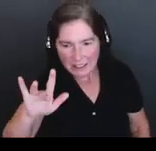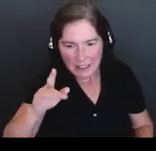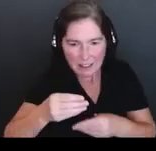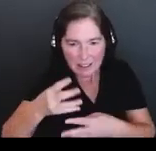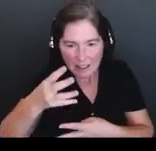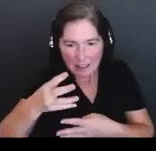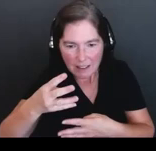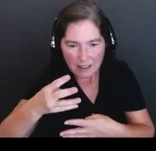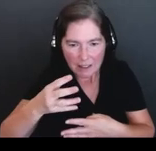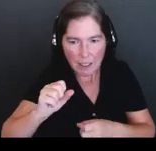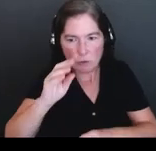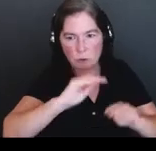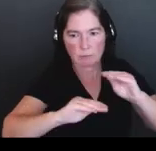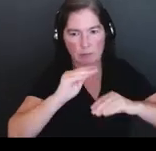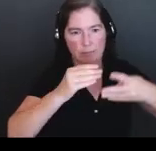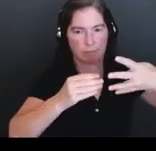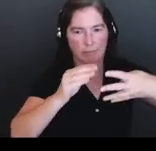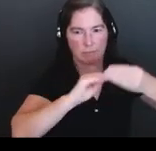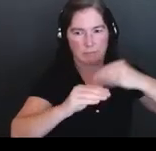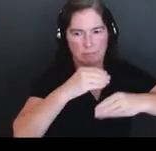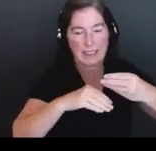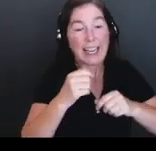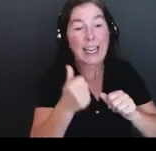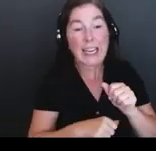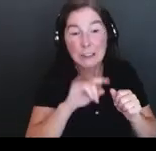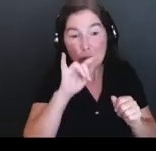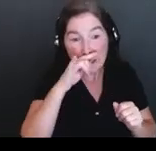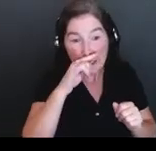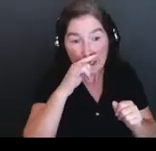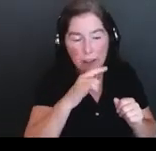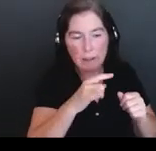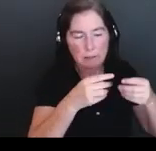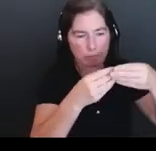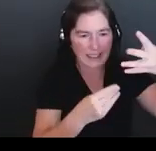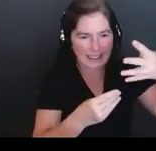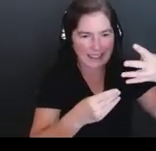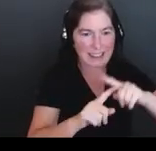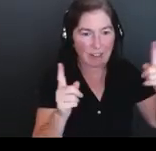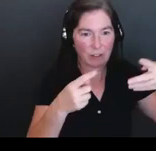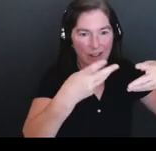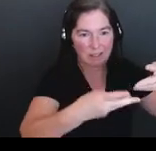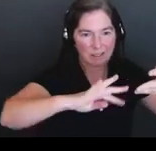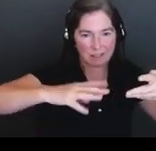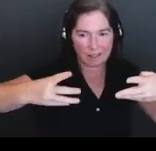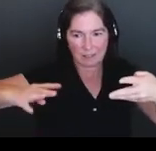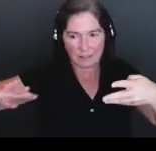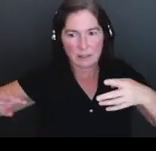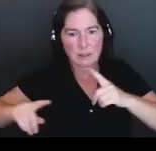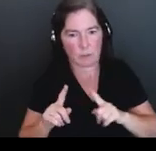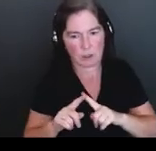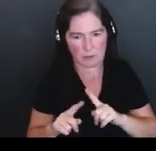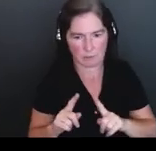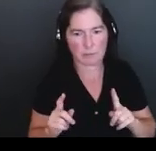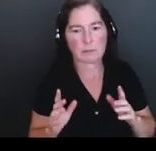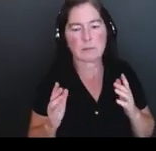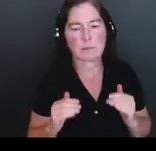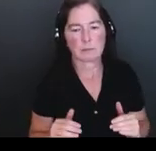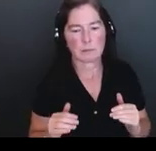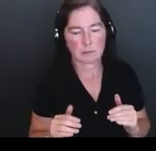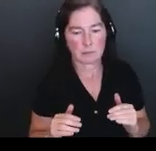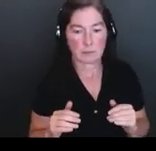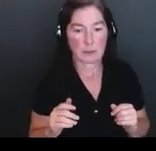they want to respond or not.